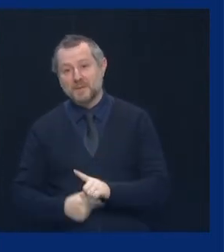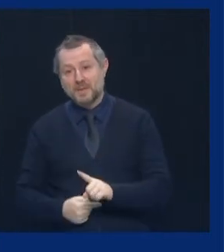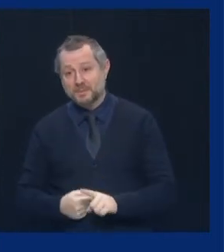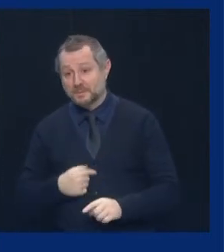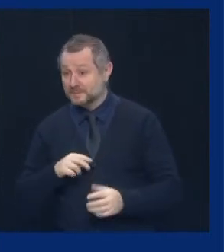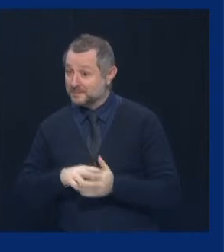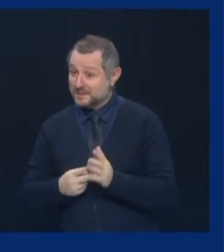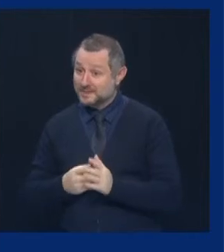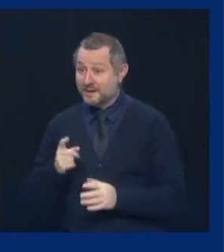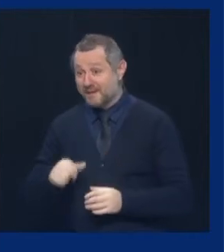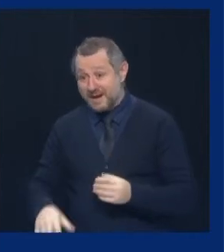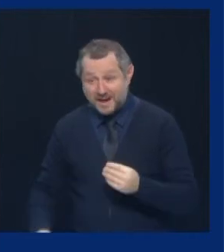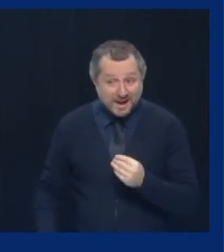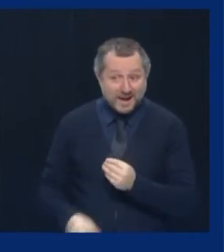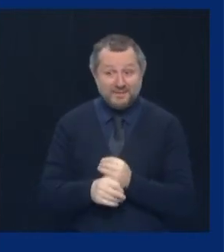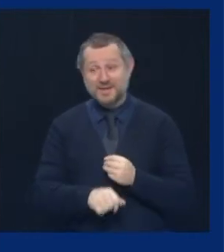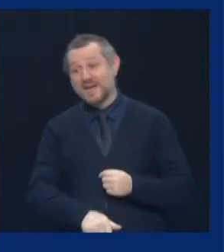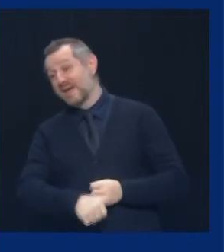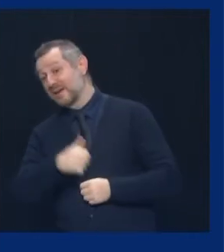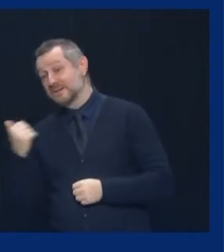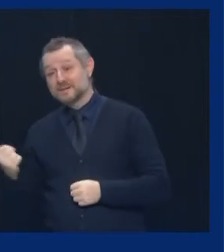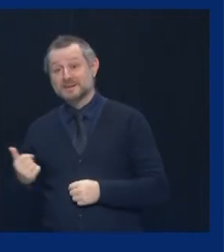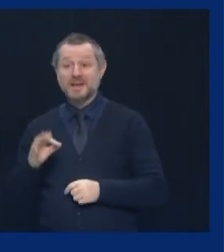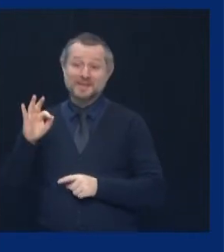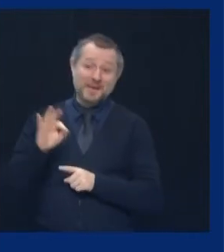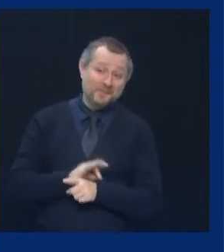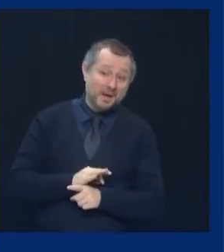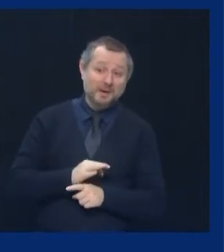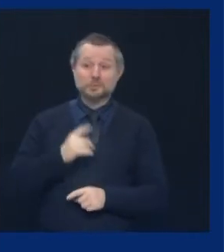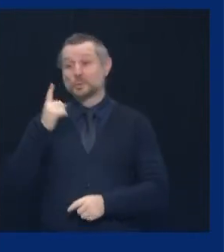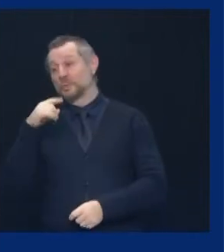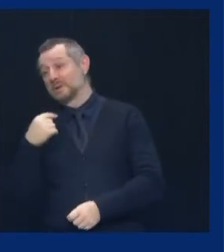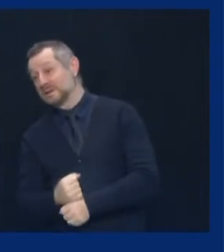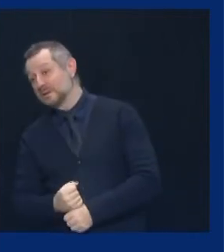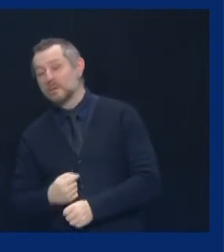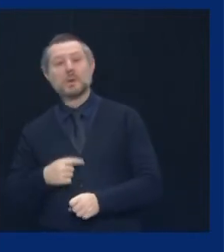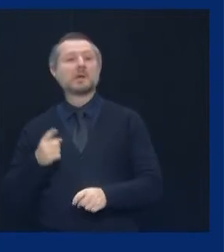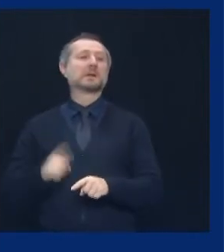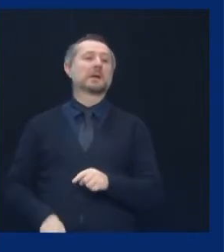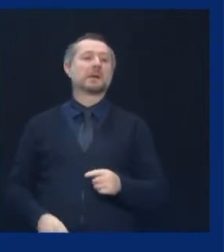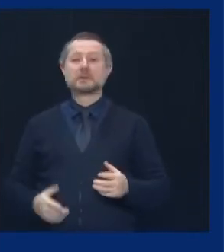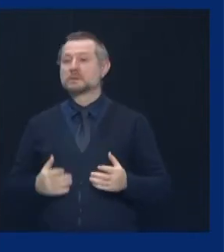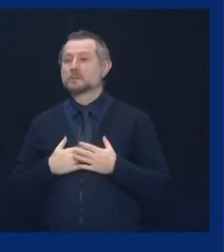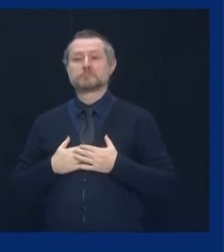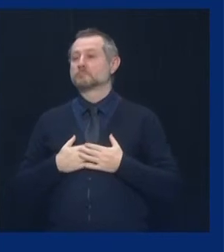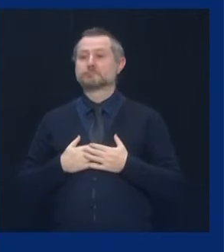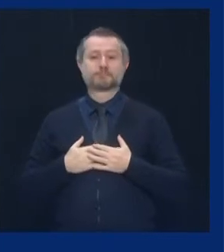WE CAN'T. WE'VE ONLY BEEN AT THIS FOR TEN MONTHS.